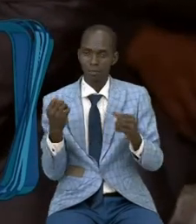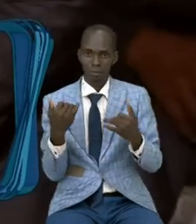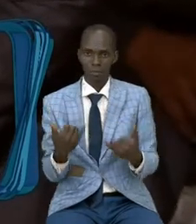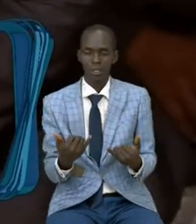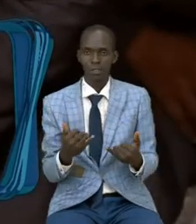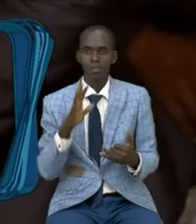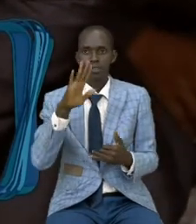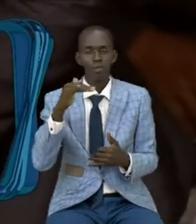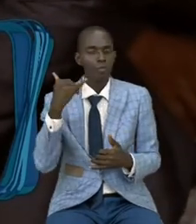11 digits